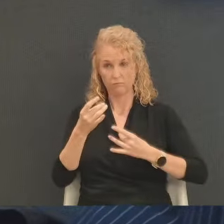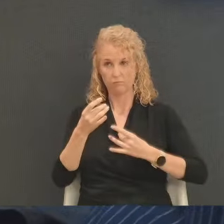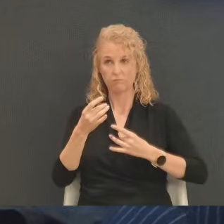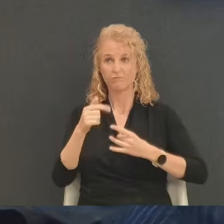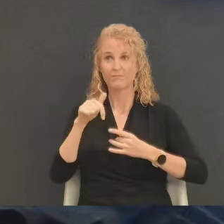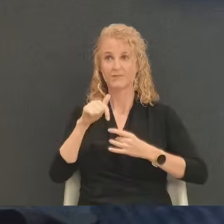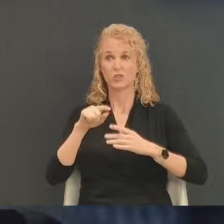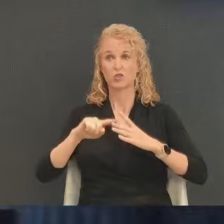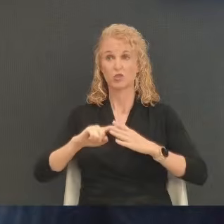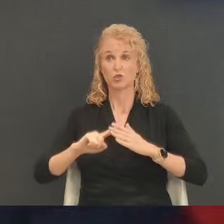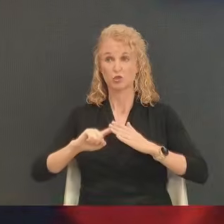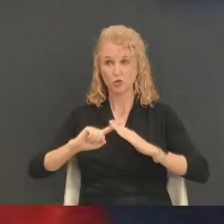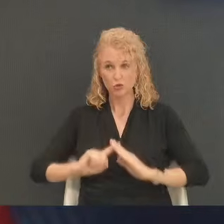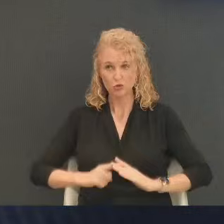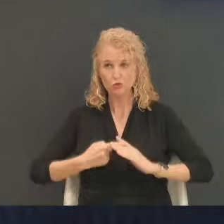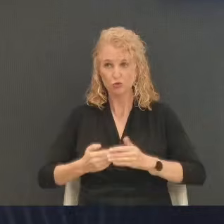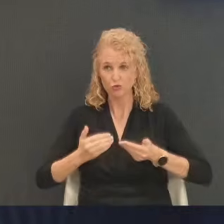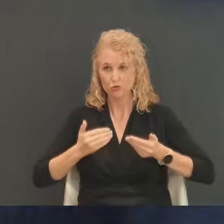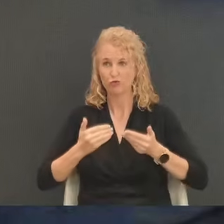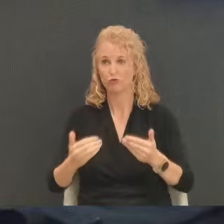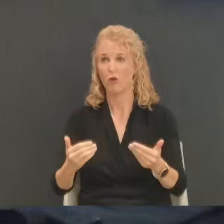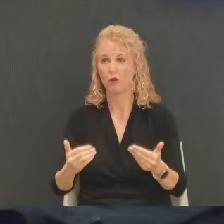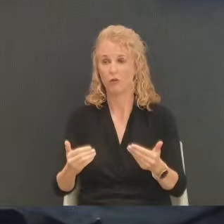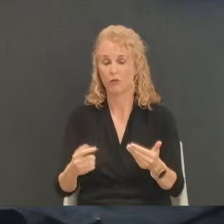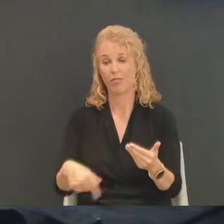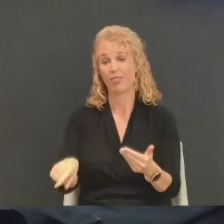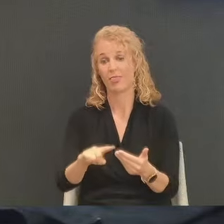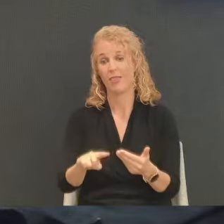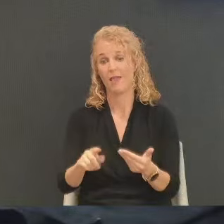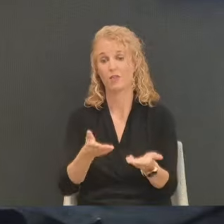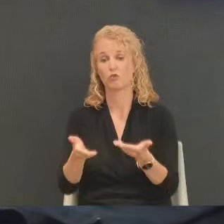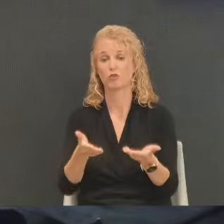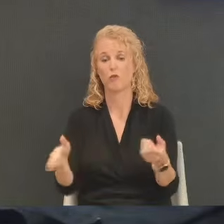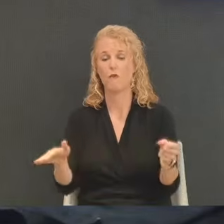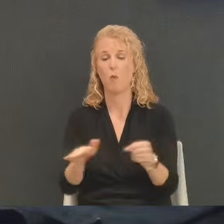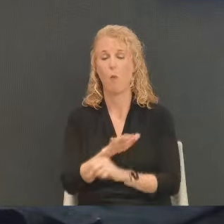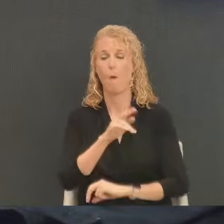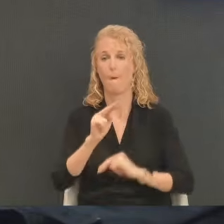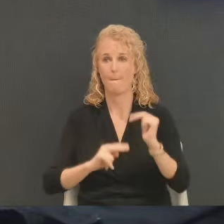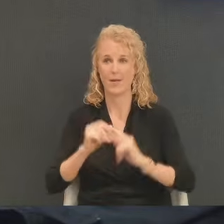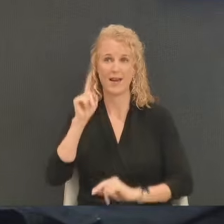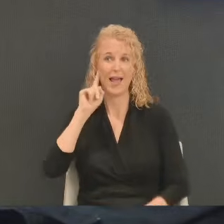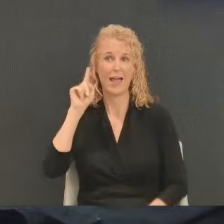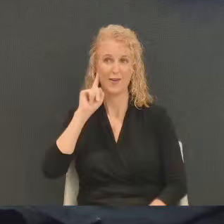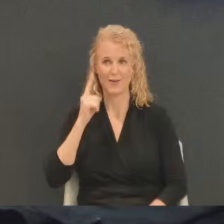going and making sure that they serve the entire facility. And I've heard you say that it does. so